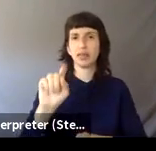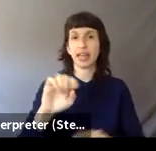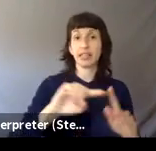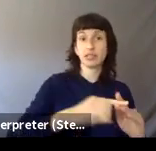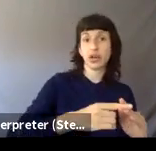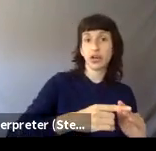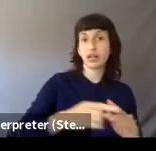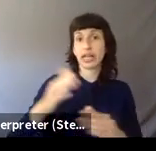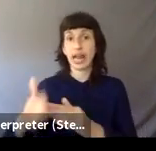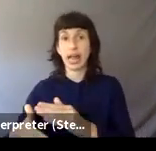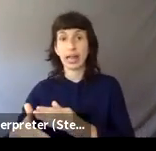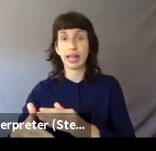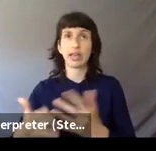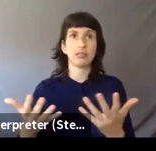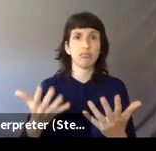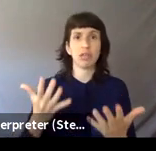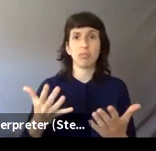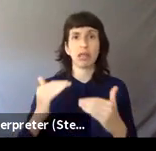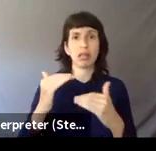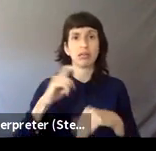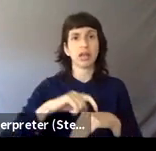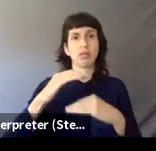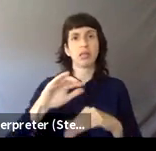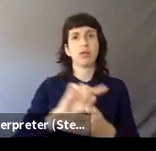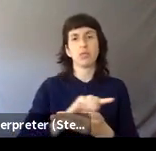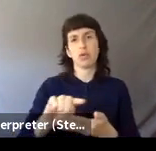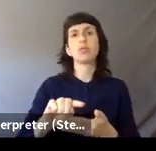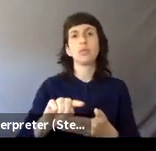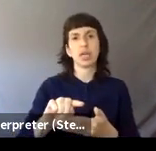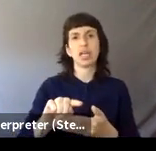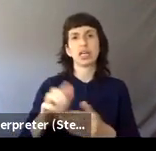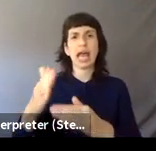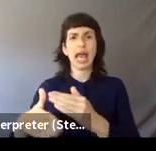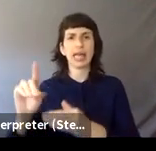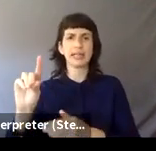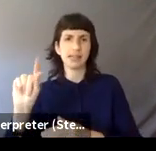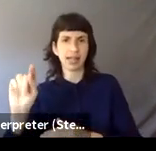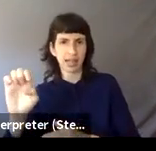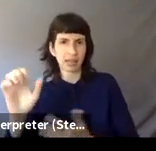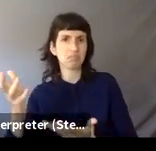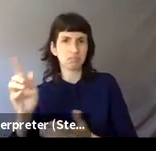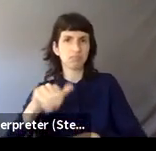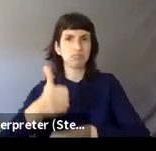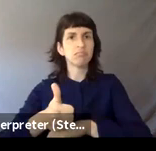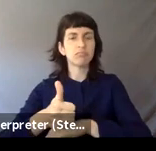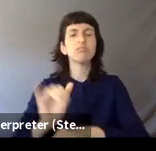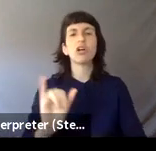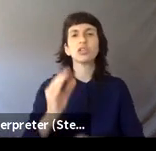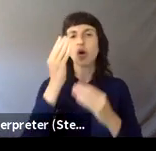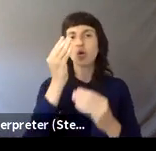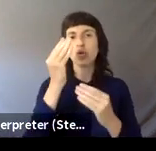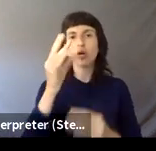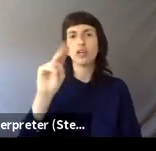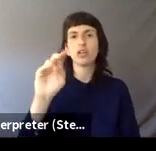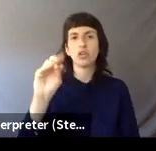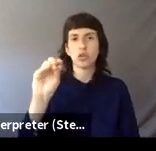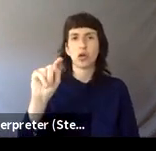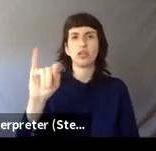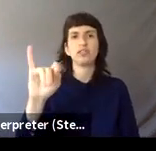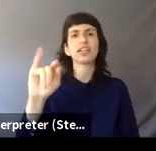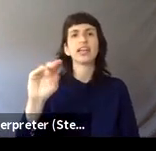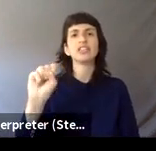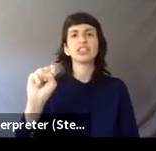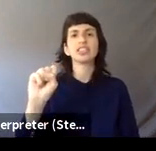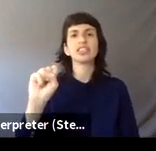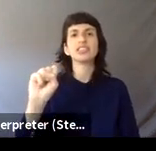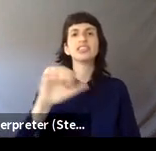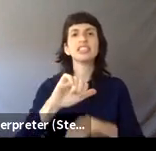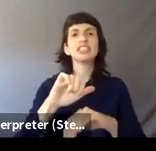This is where if you want to have a start and an end date.